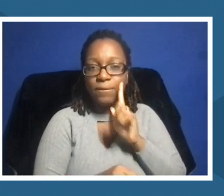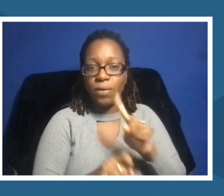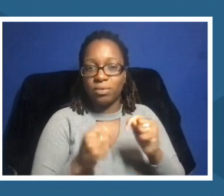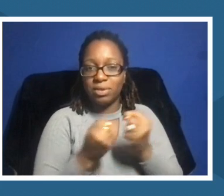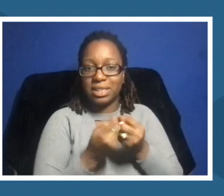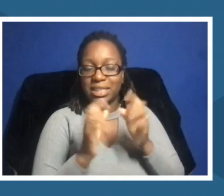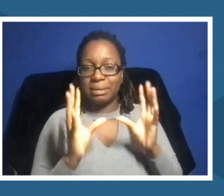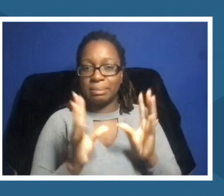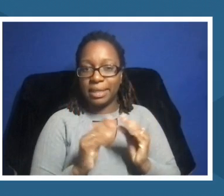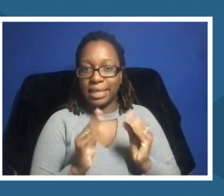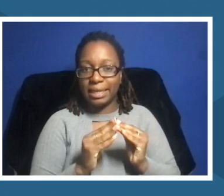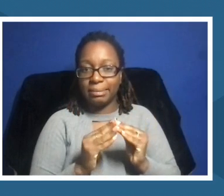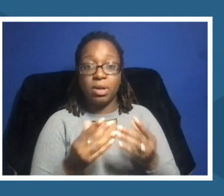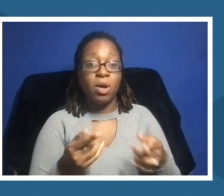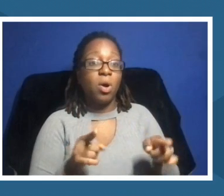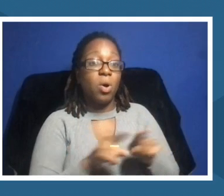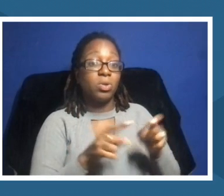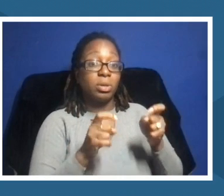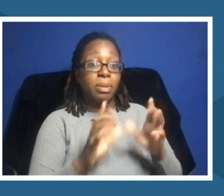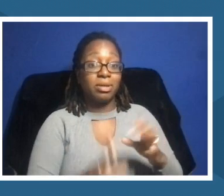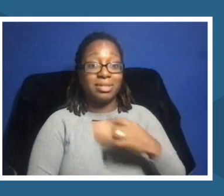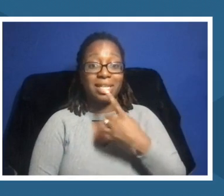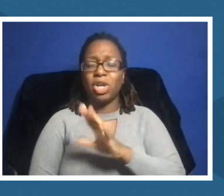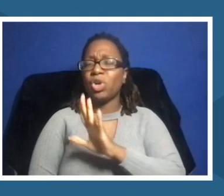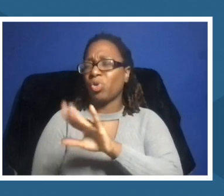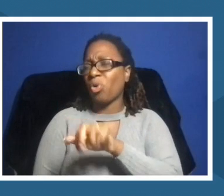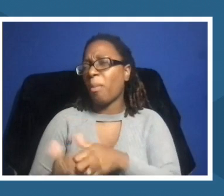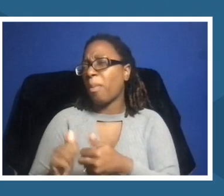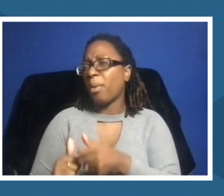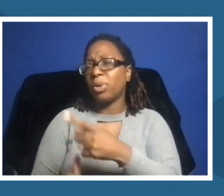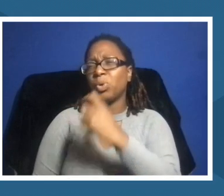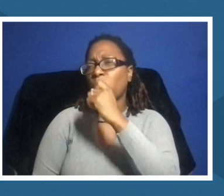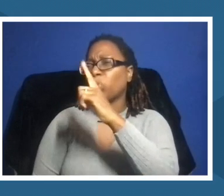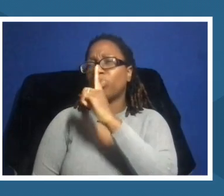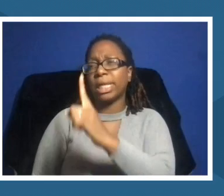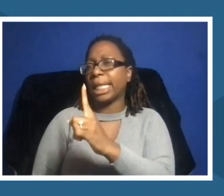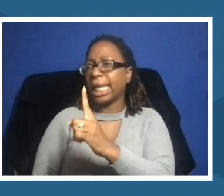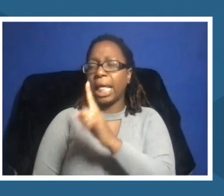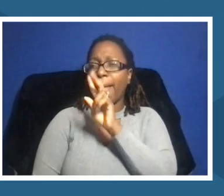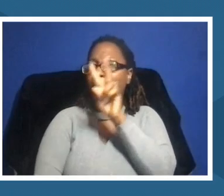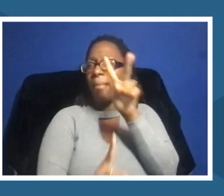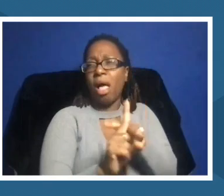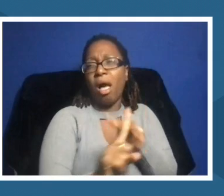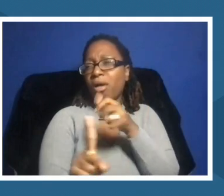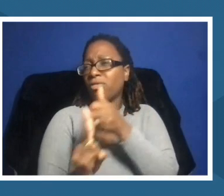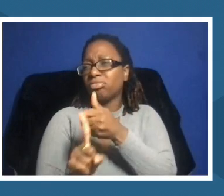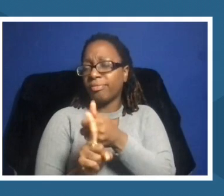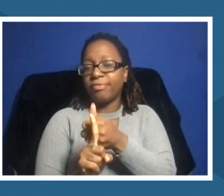problem is that she fails to put herself out there now this kind of feedback